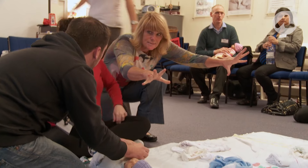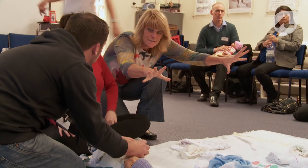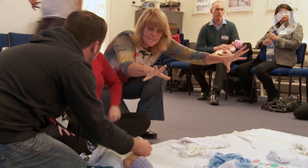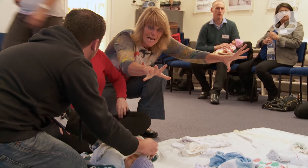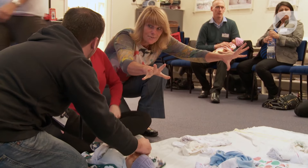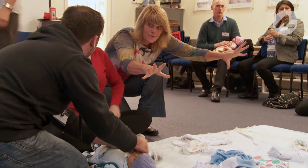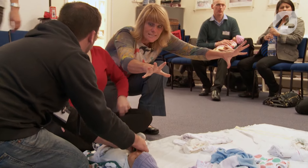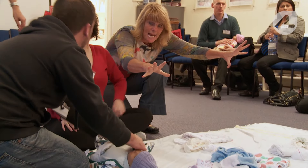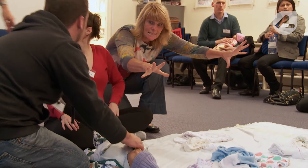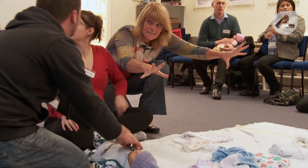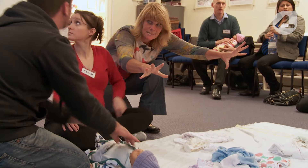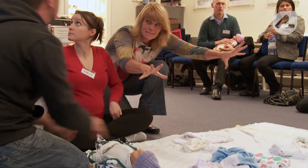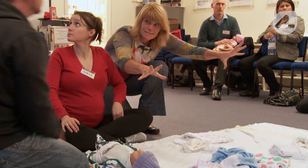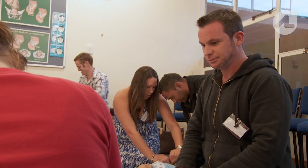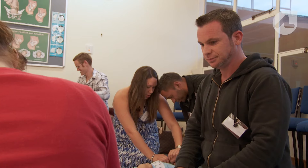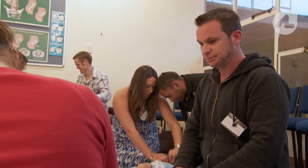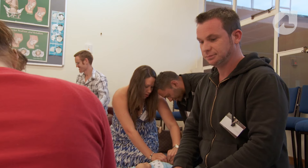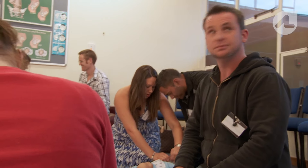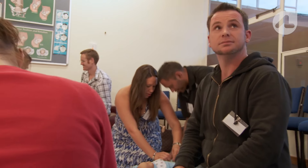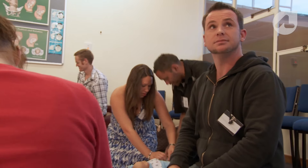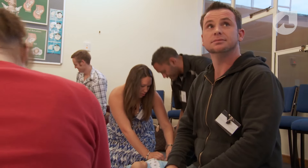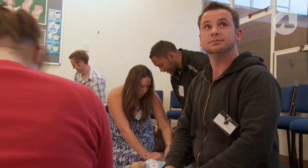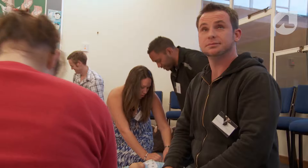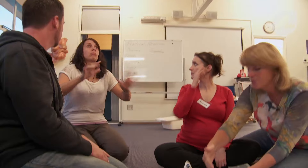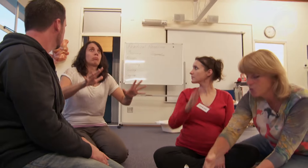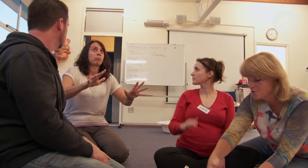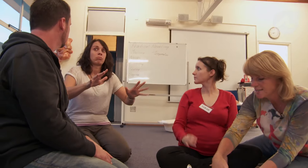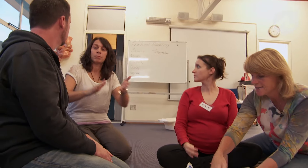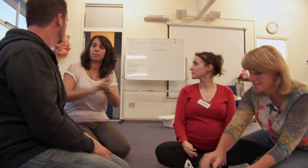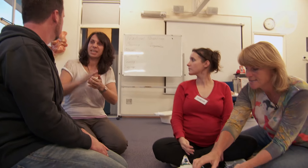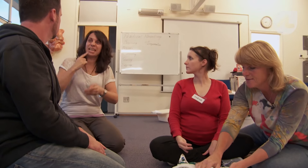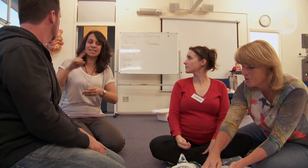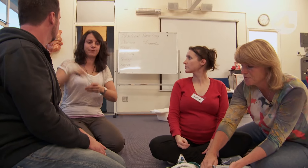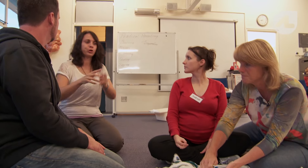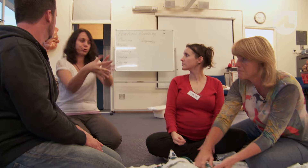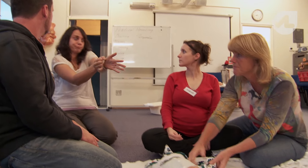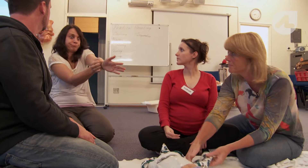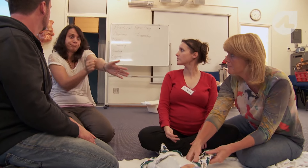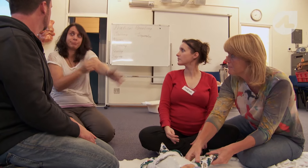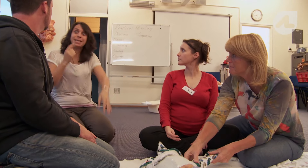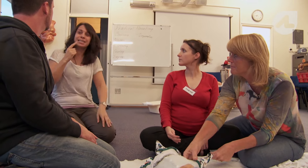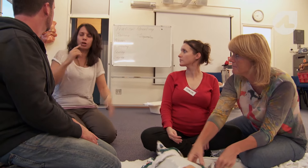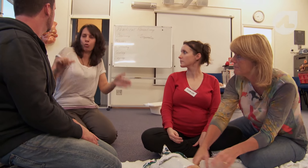star-fish hands. How easy is it for you to get that sleeve on?